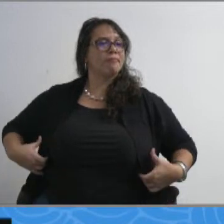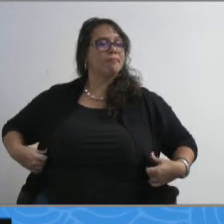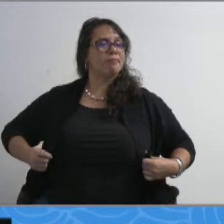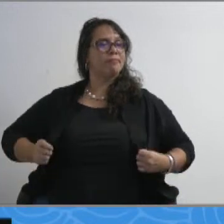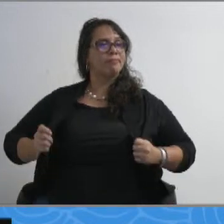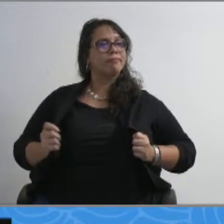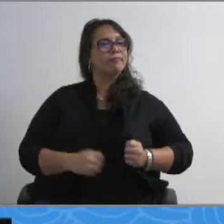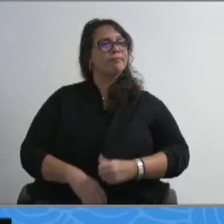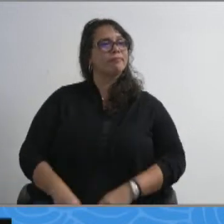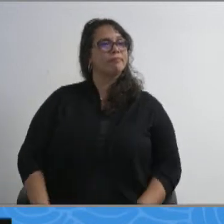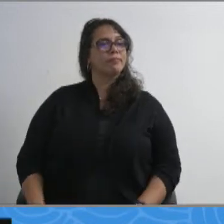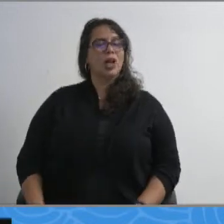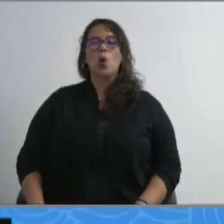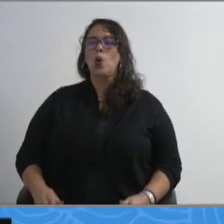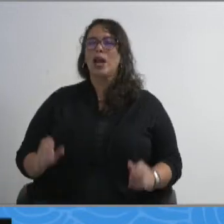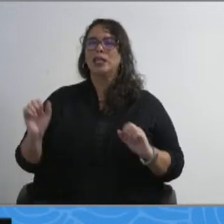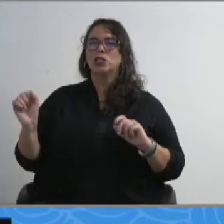Let's talk about educator equity for a second.